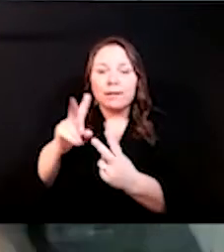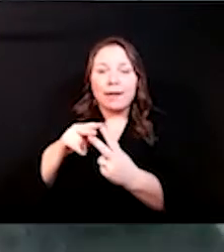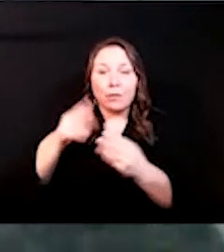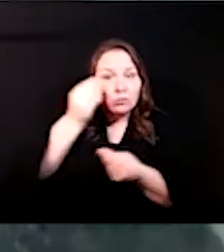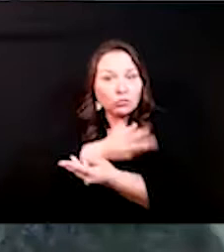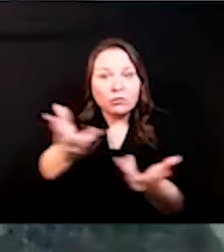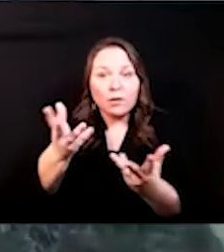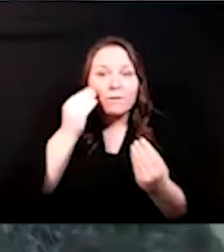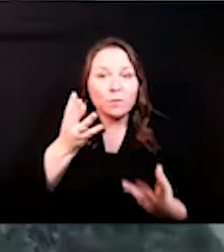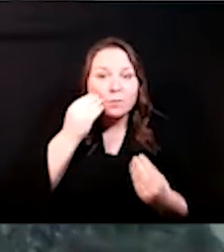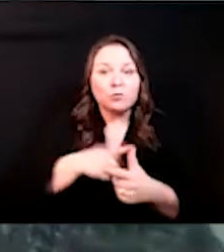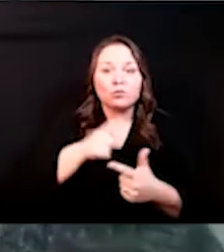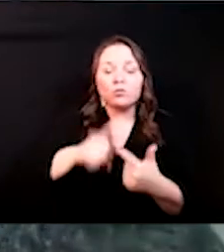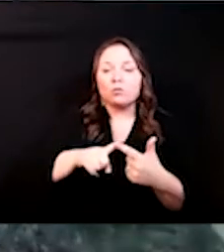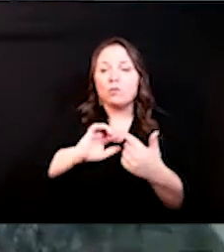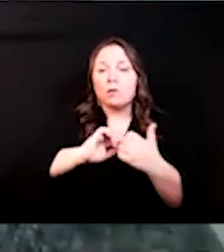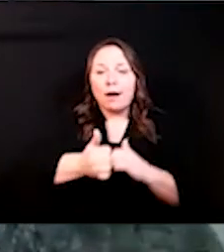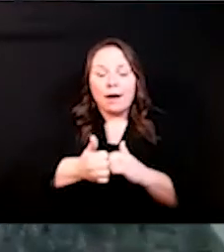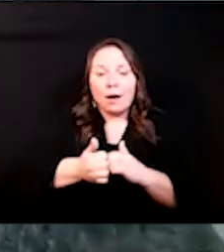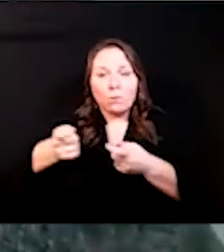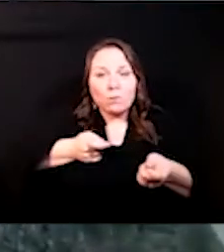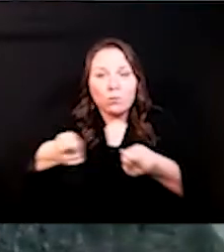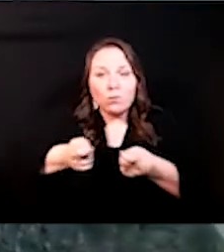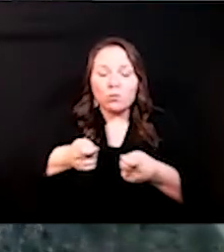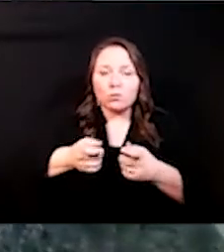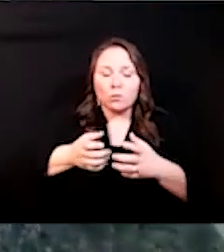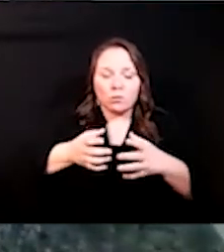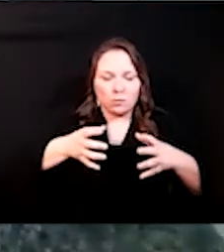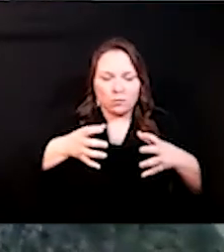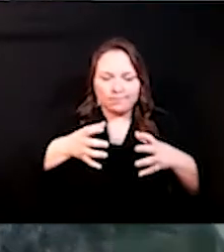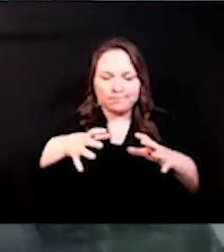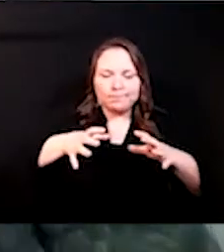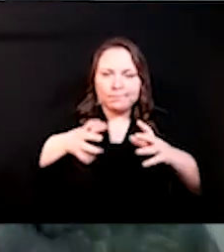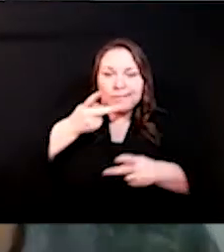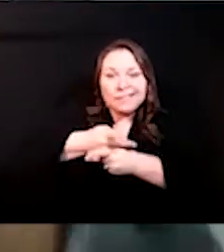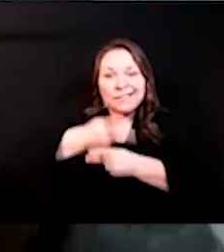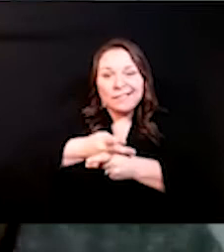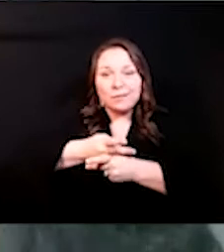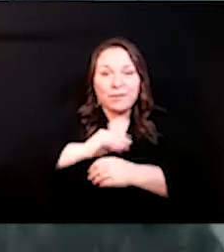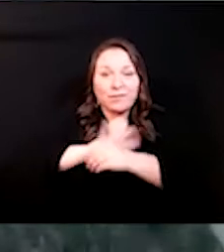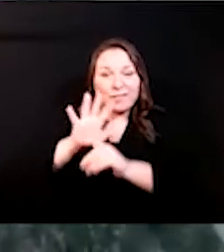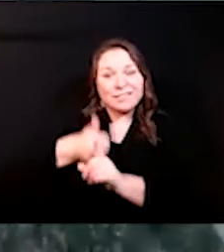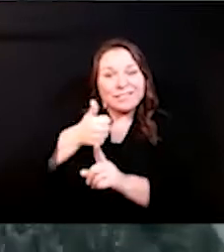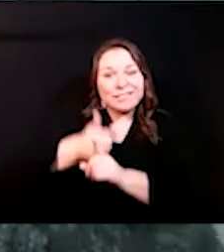HOW WILL WE TACKLE THIS GLOBALLY WITH REGARD TO INFORMATION SHARING AND HOW WILL WE HANDLE CONTROL OF THE